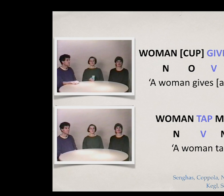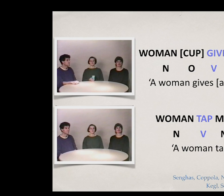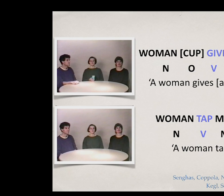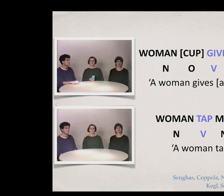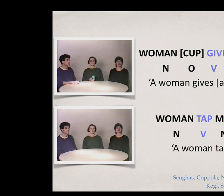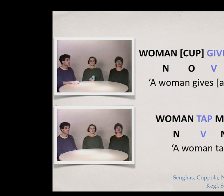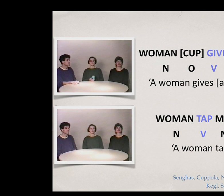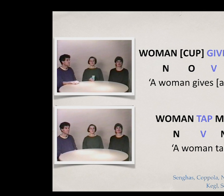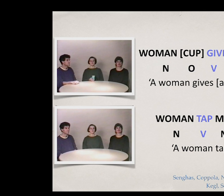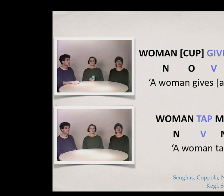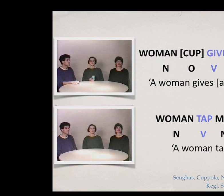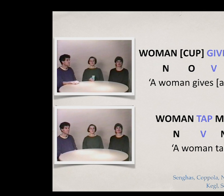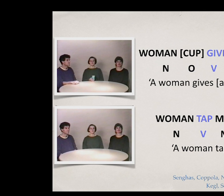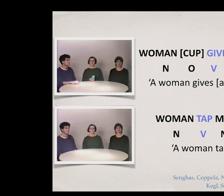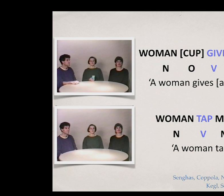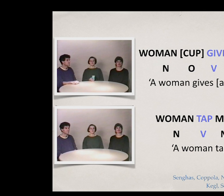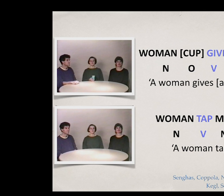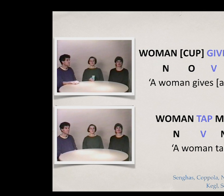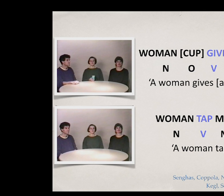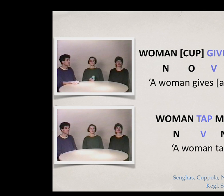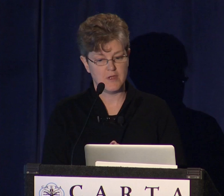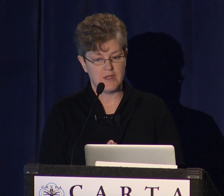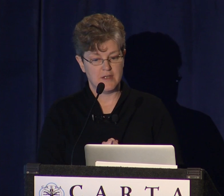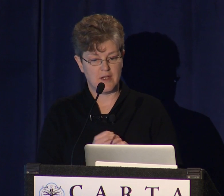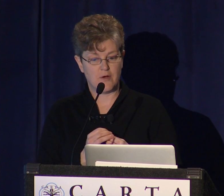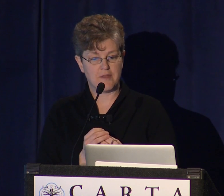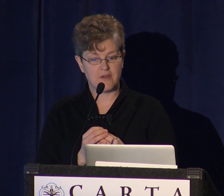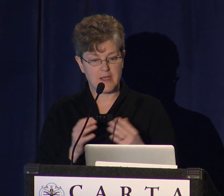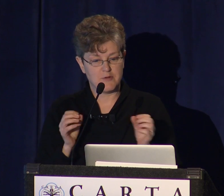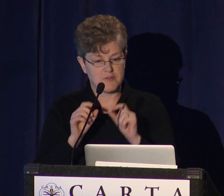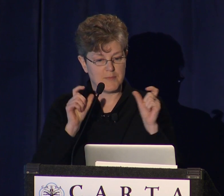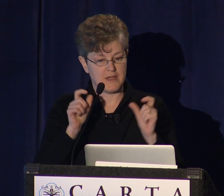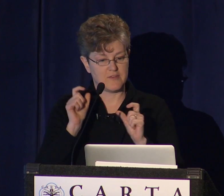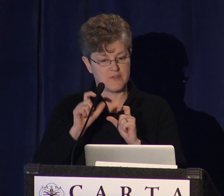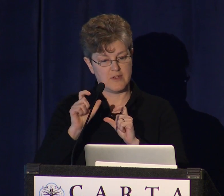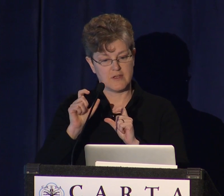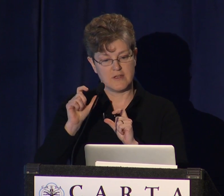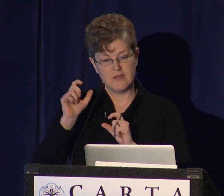who is doing the tapping and who gets tapped. Now, other languages might stick